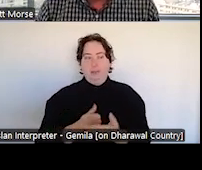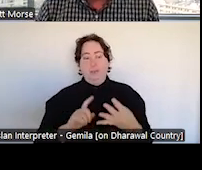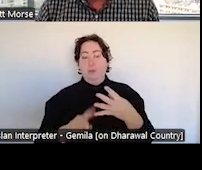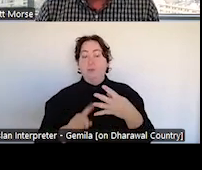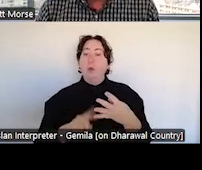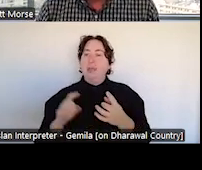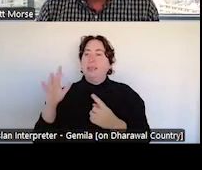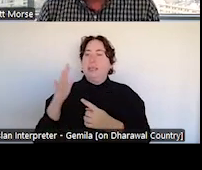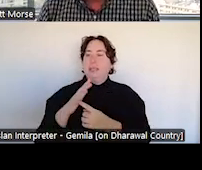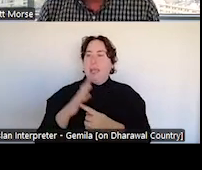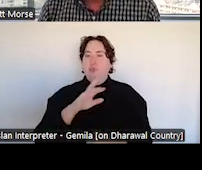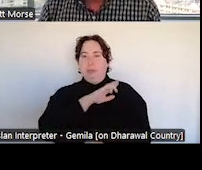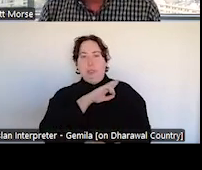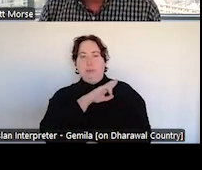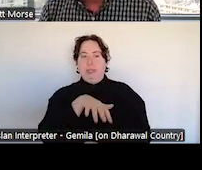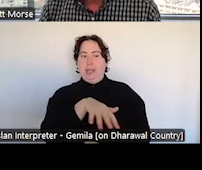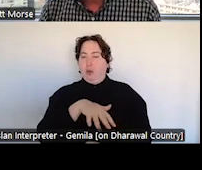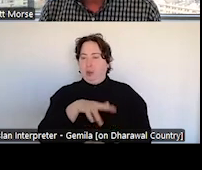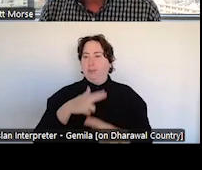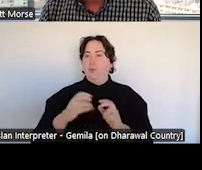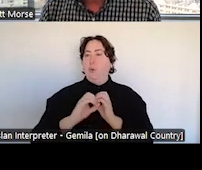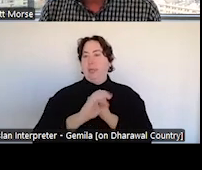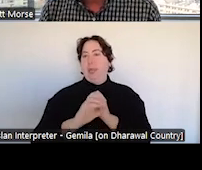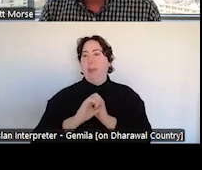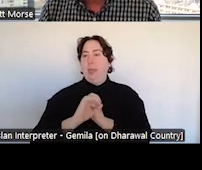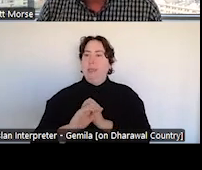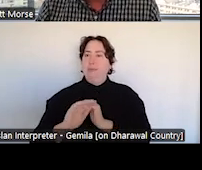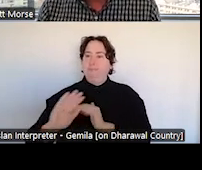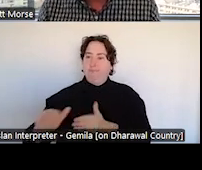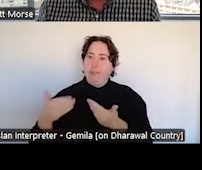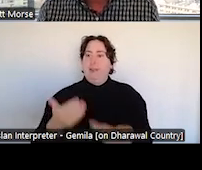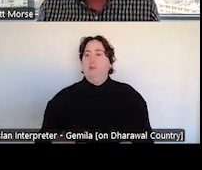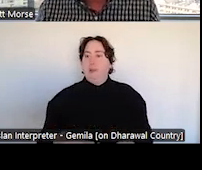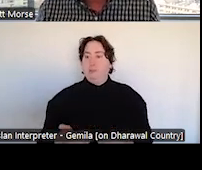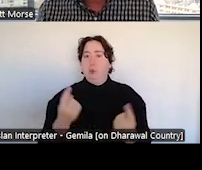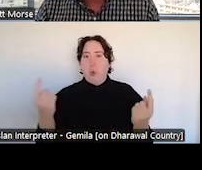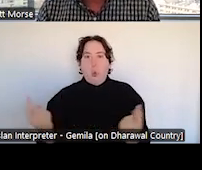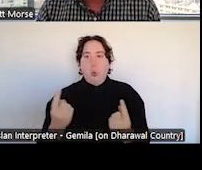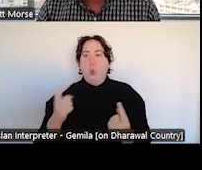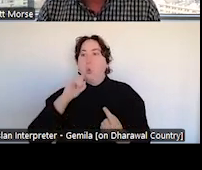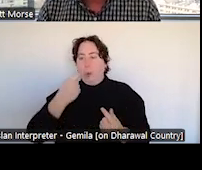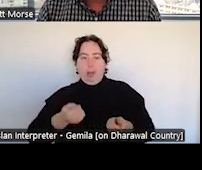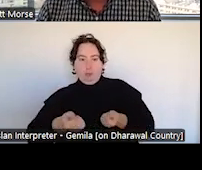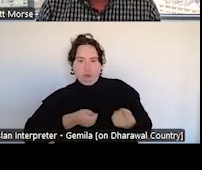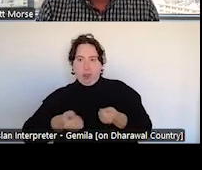for the campaign delivery in your organisation. Who is going to run the campaign? Is it going to